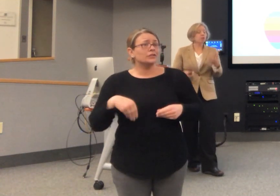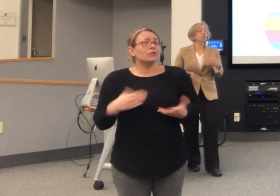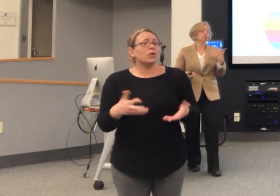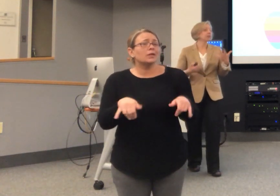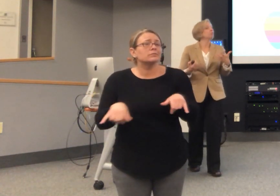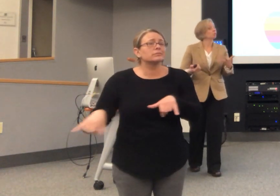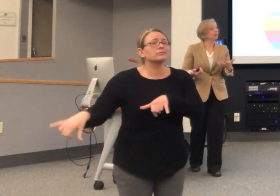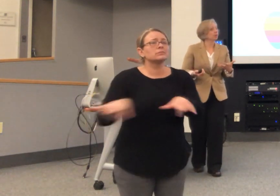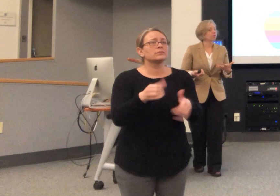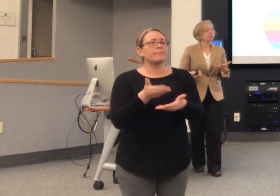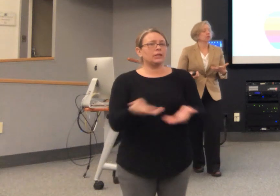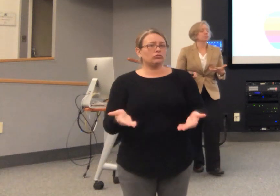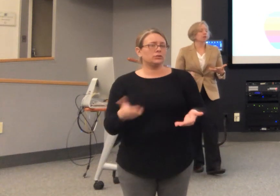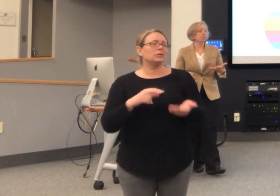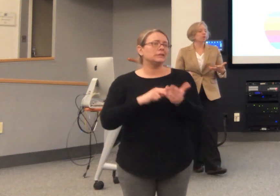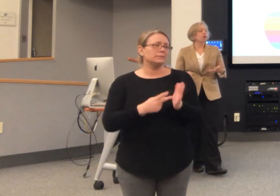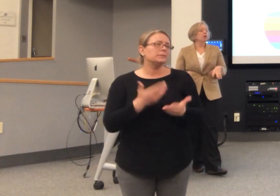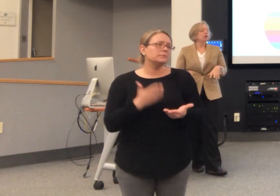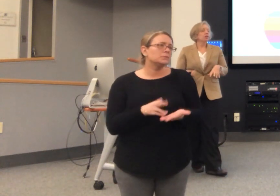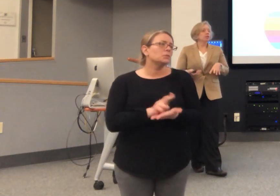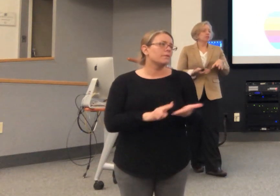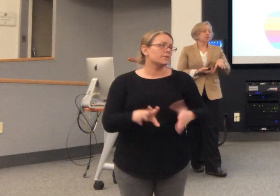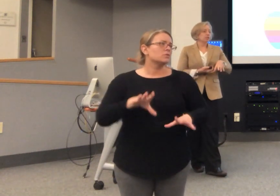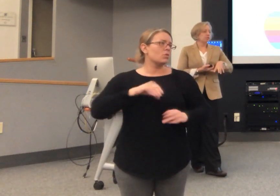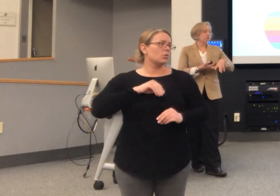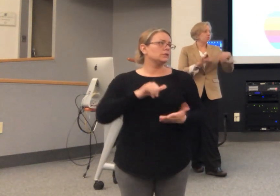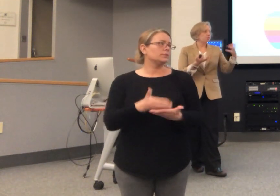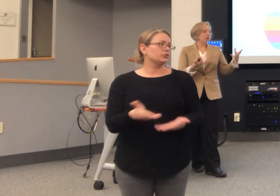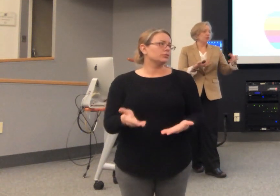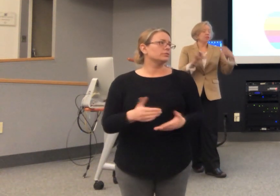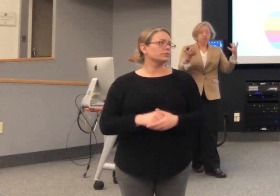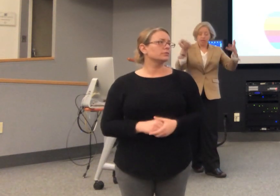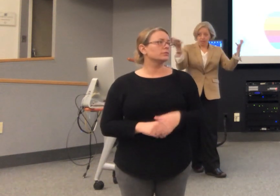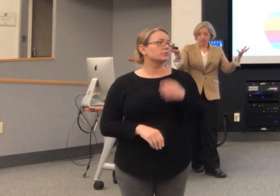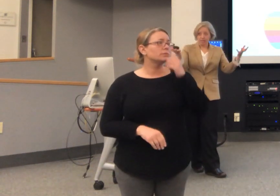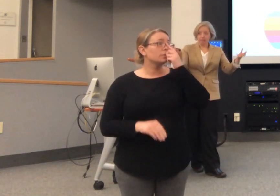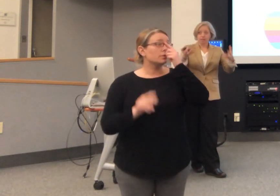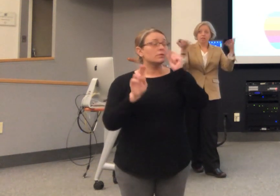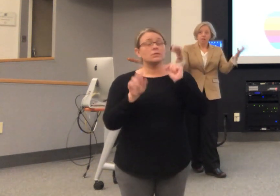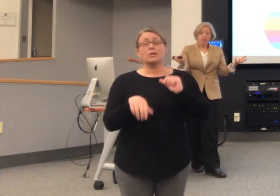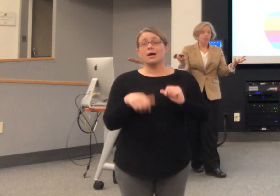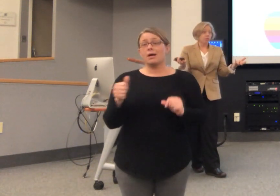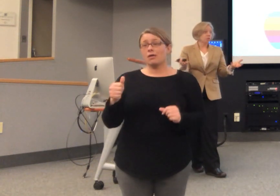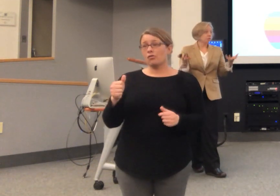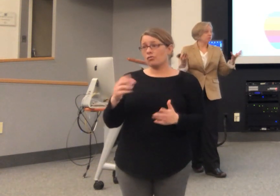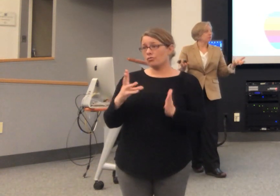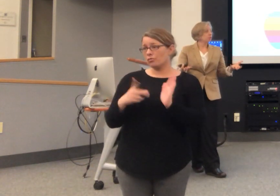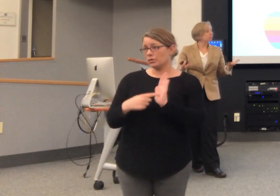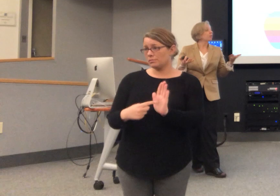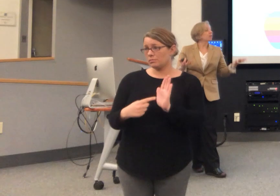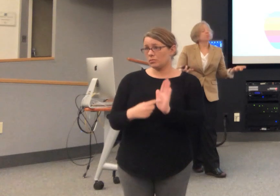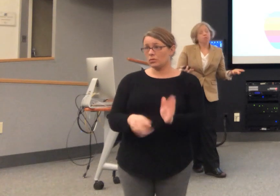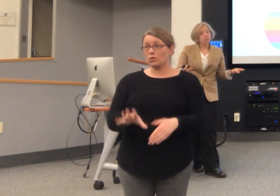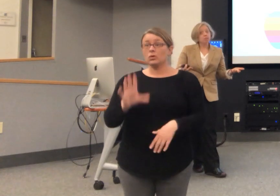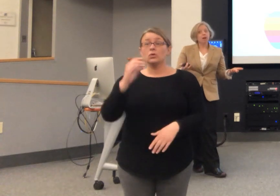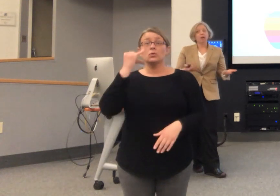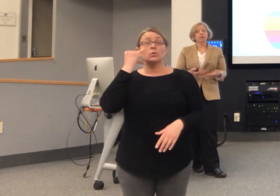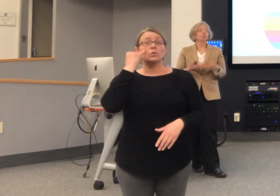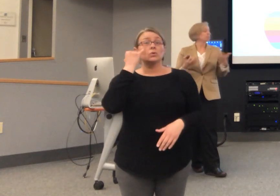Another and gray area that comes up is if you have an innovative idea that the university is going to put a lot of funding behind.